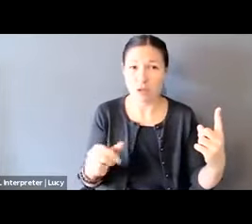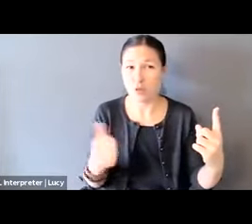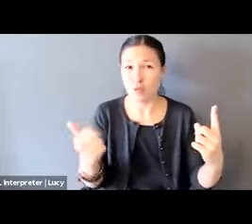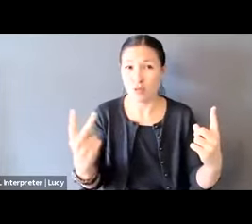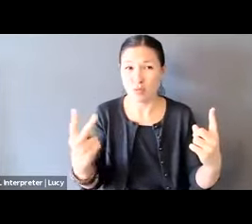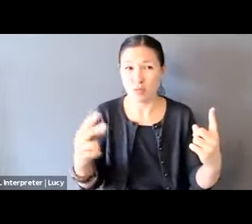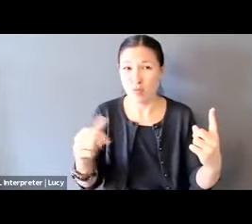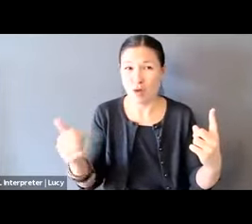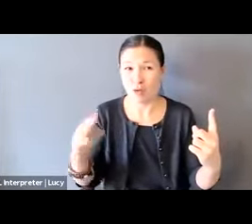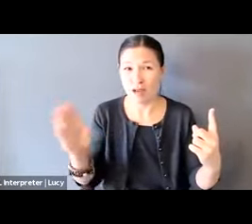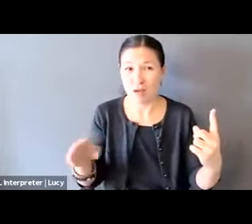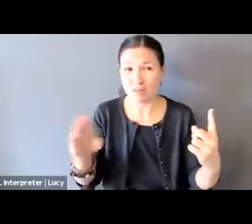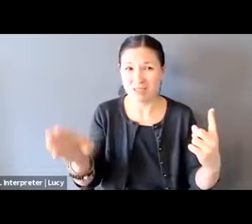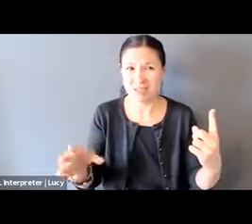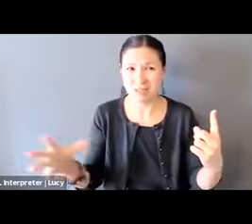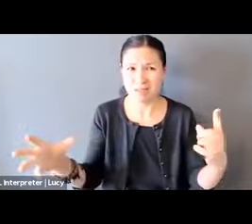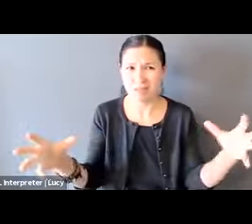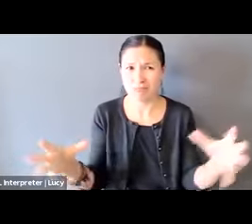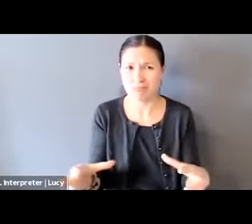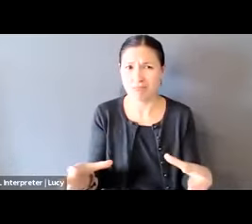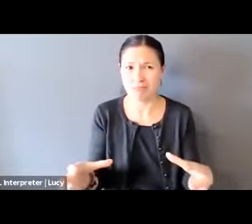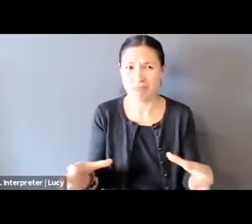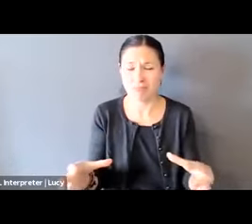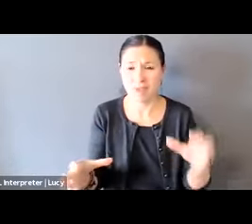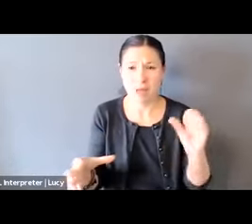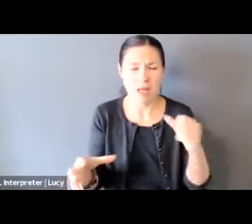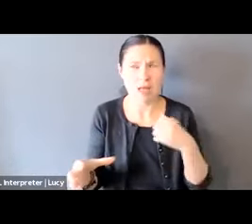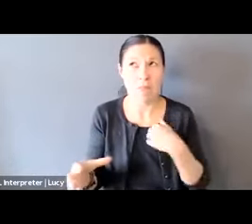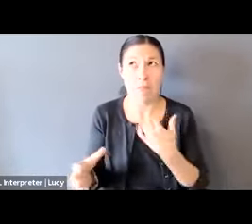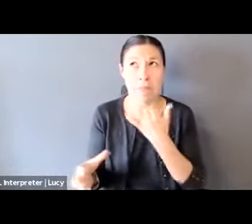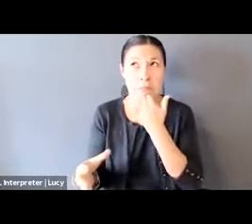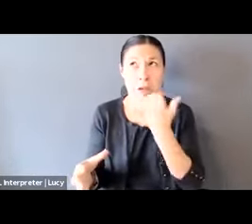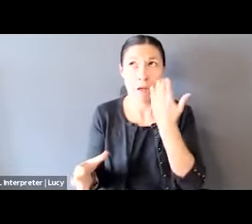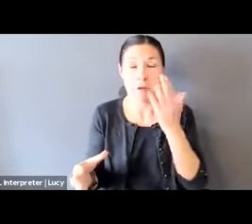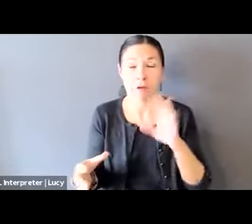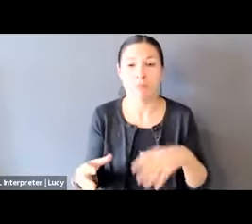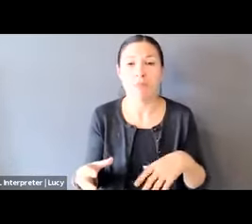But basically they’re saying, if you're going to be visiting with each other, try